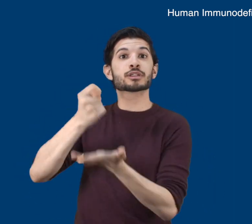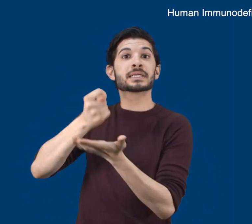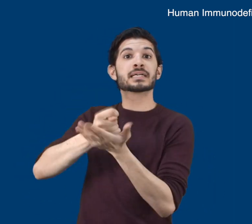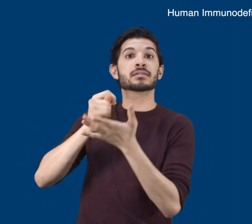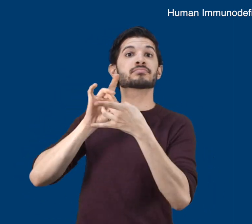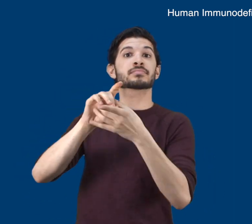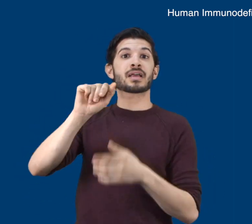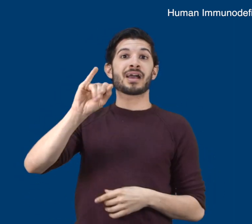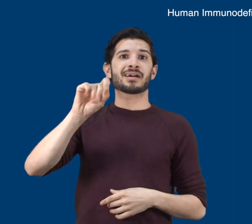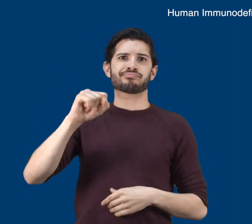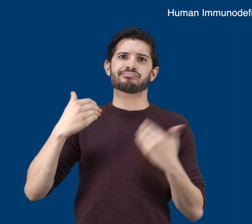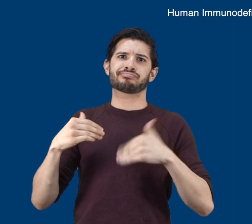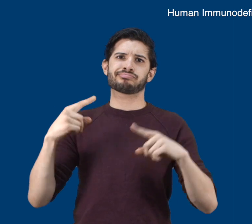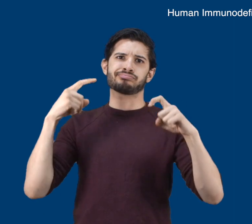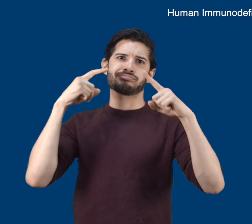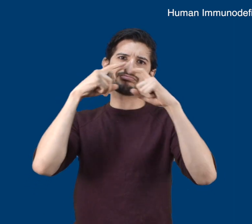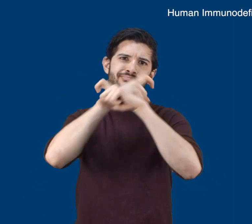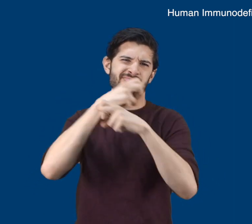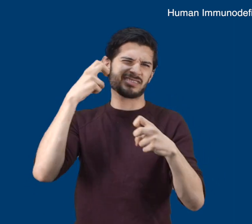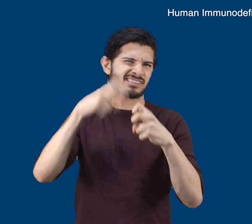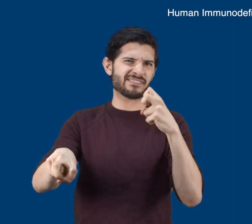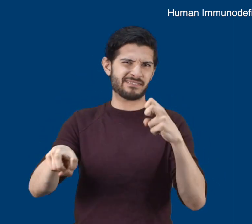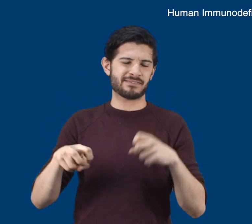Treatment for AIDS is very complicated and tough.